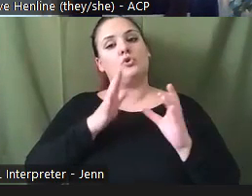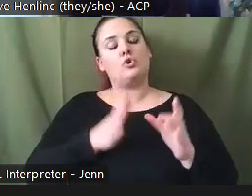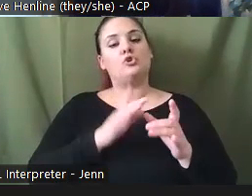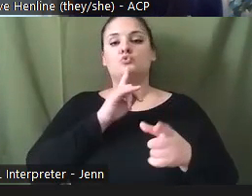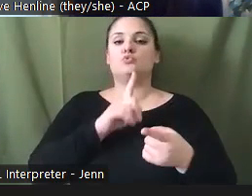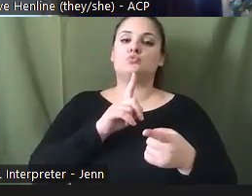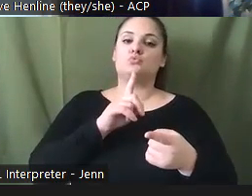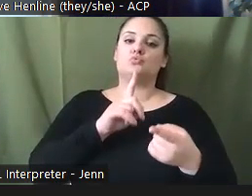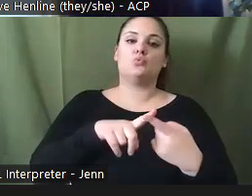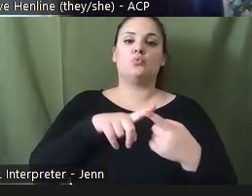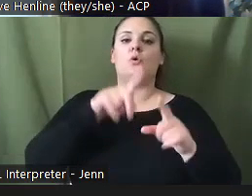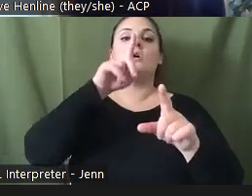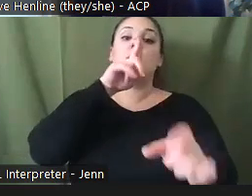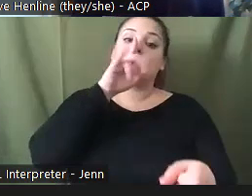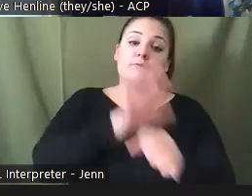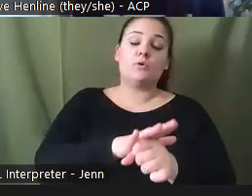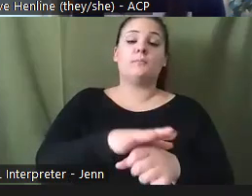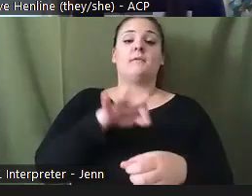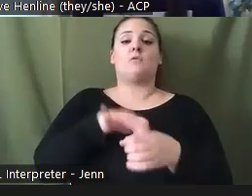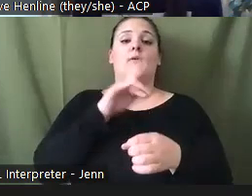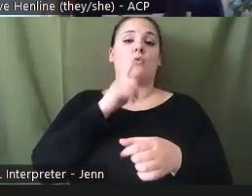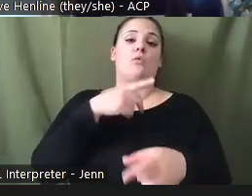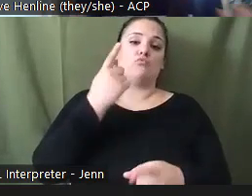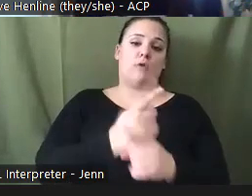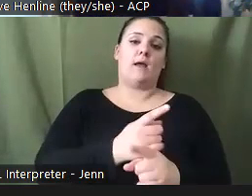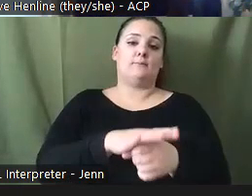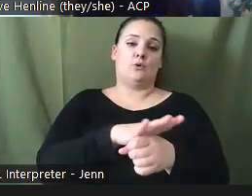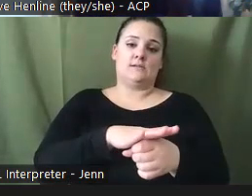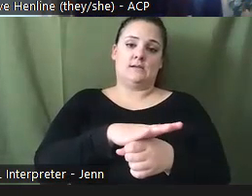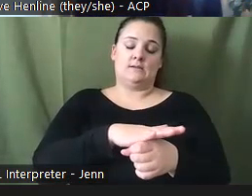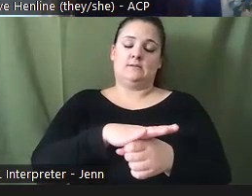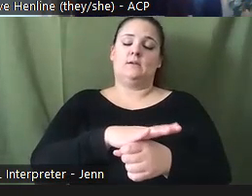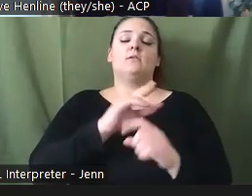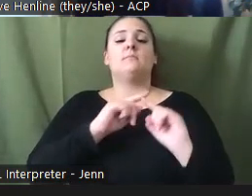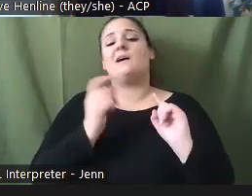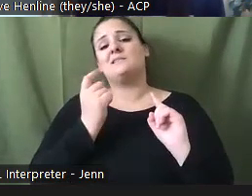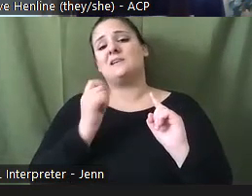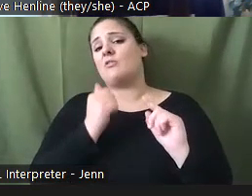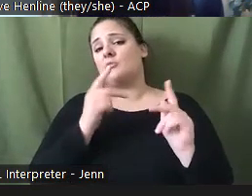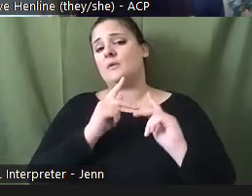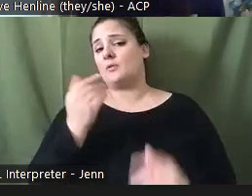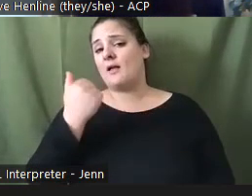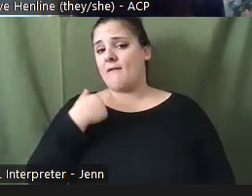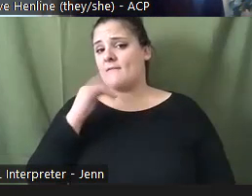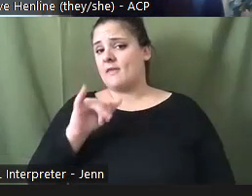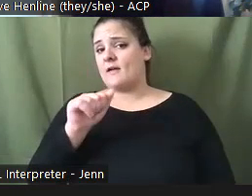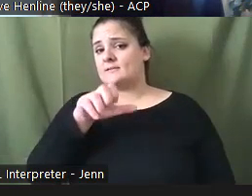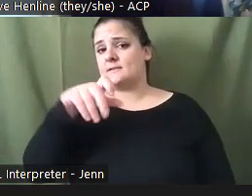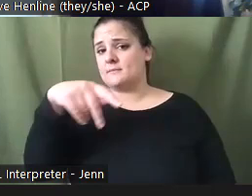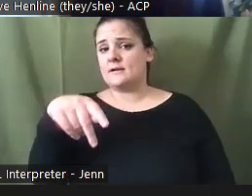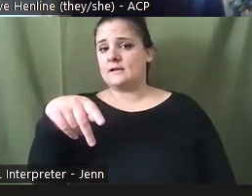voting for the correct precinct. But no one beyond that would have the ACP voter's actual address.